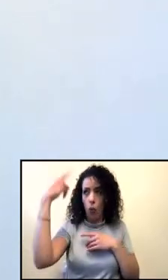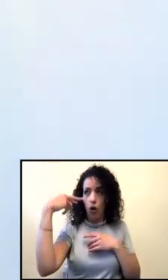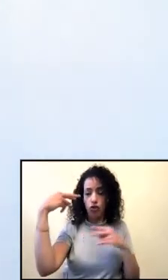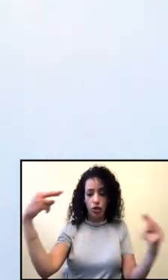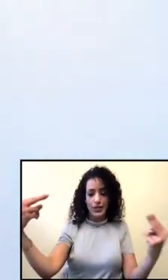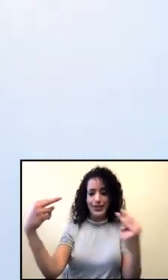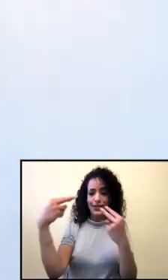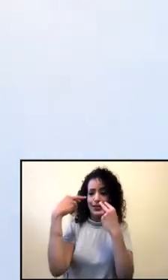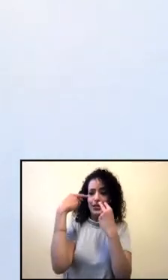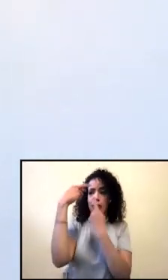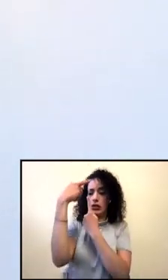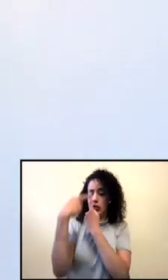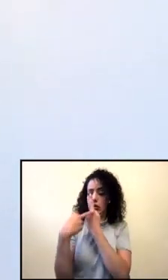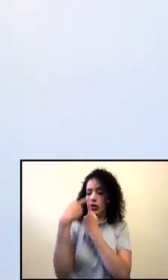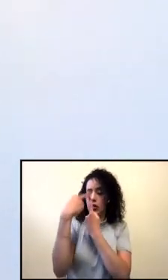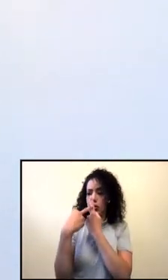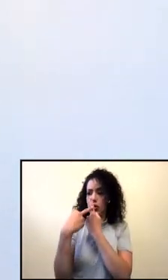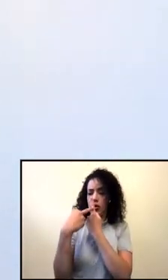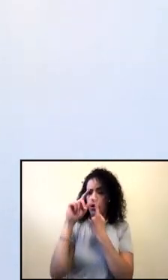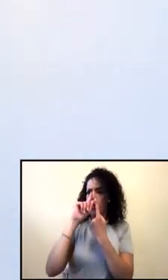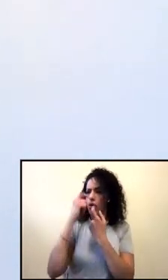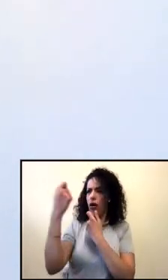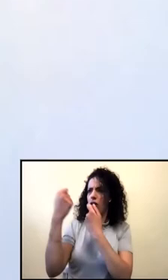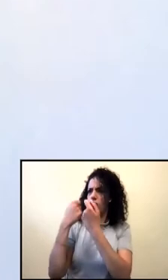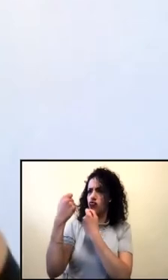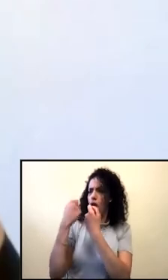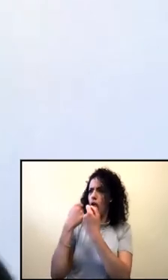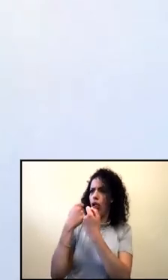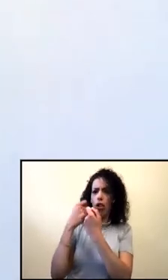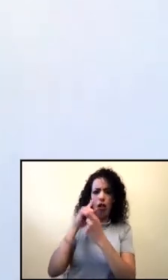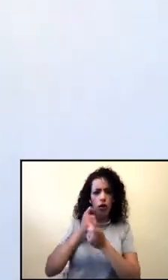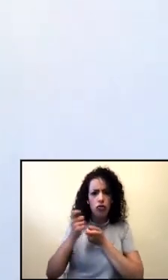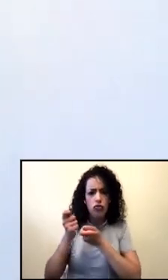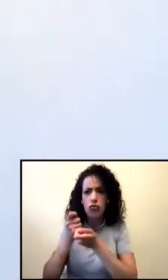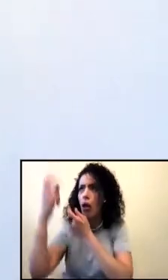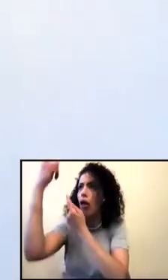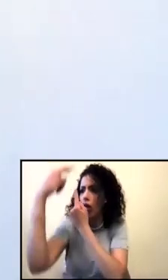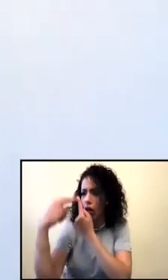control that gaze. And Asma, I wonder just before we watch it, would you like to say anything,